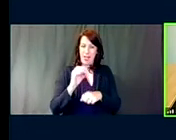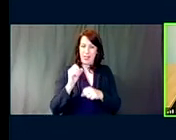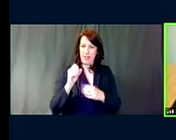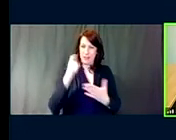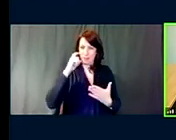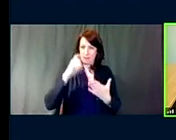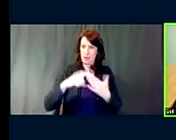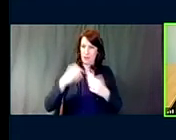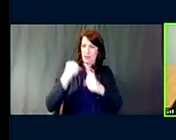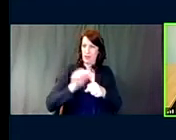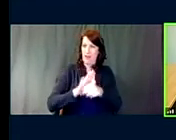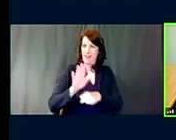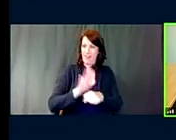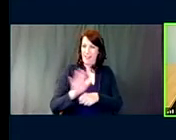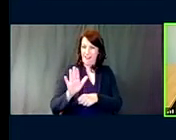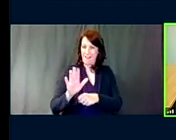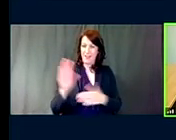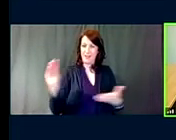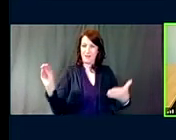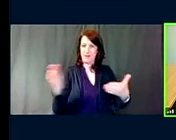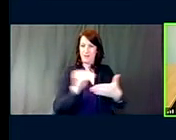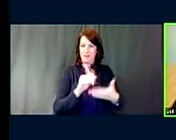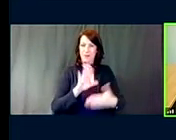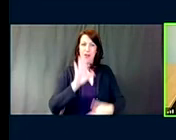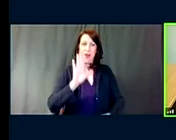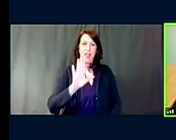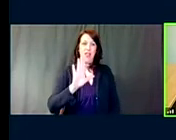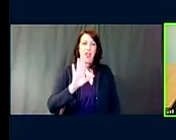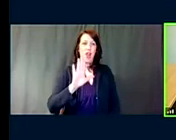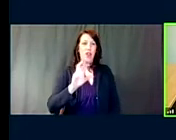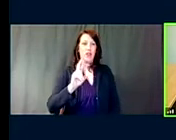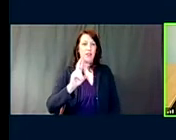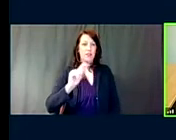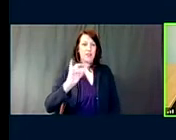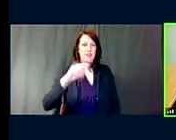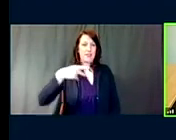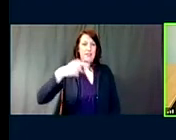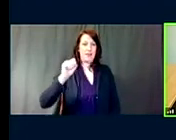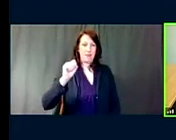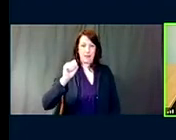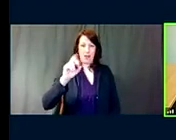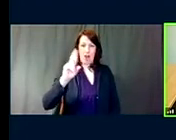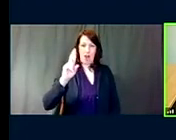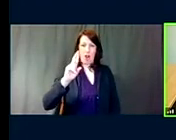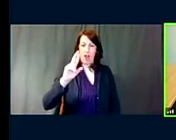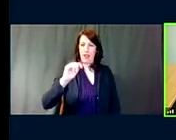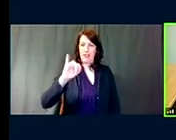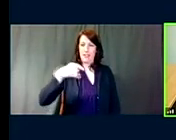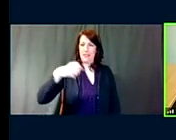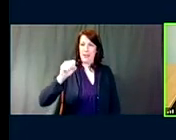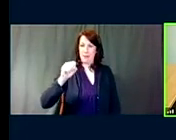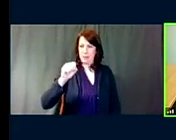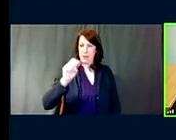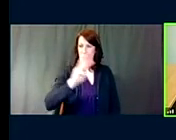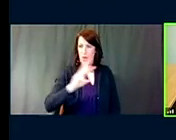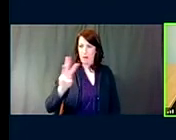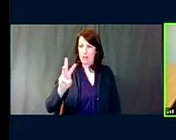FOUND THIS COMPELLING ENOUGH TO ADMINISTER TO PLACE ON THEIR WEBSITE.